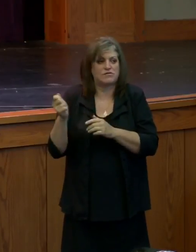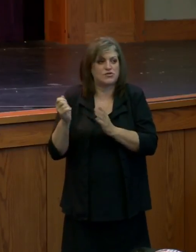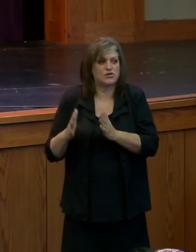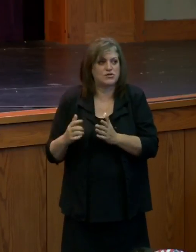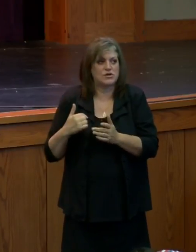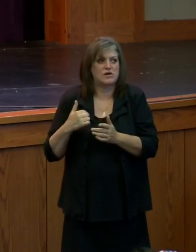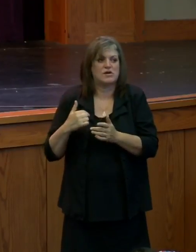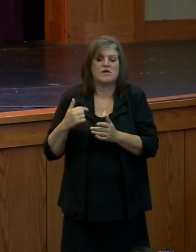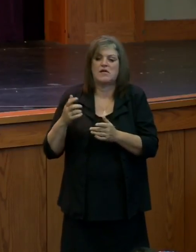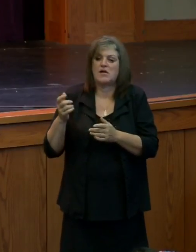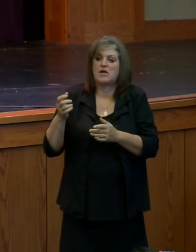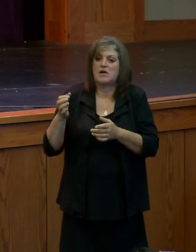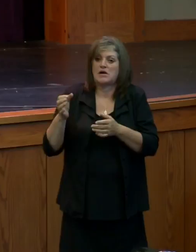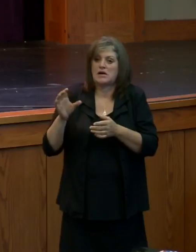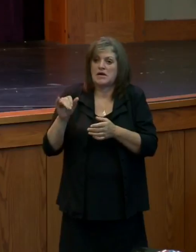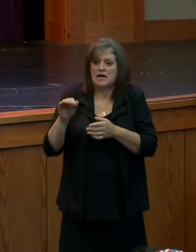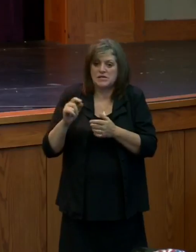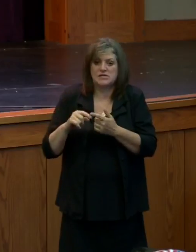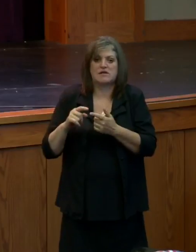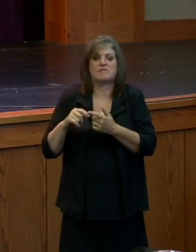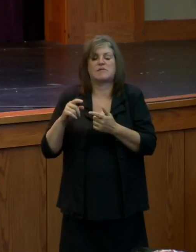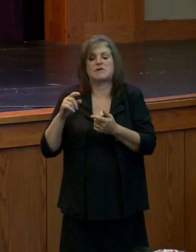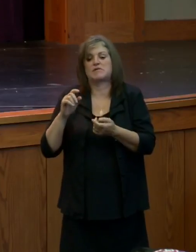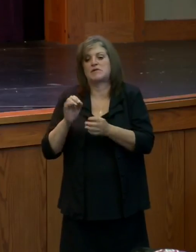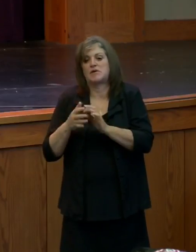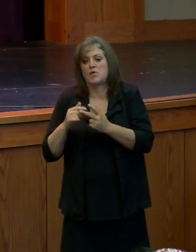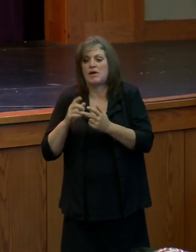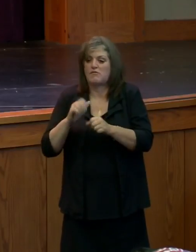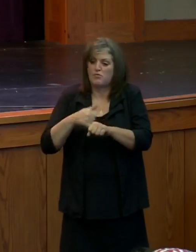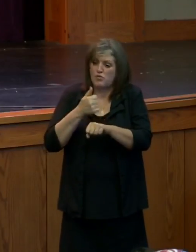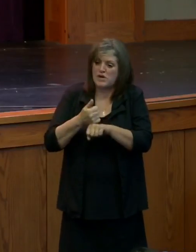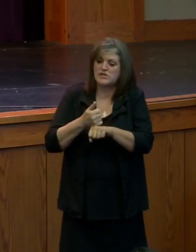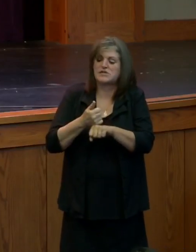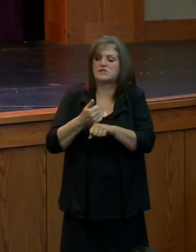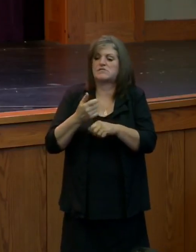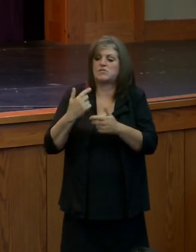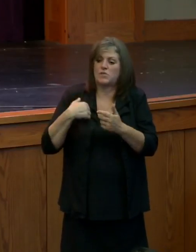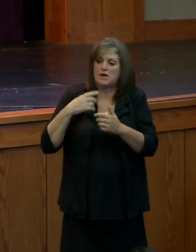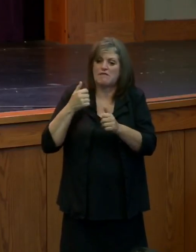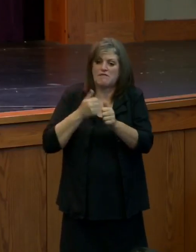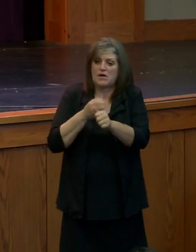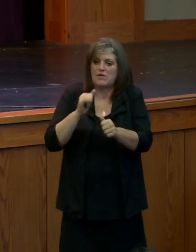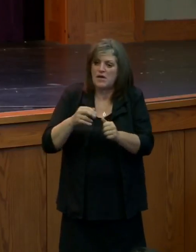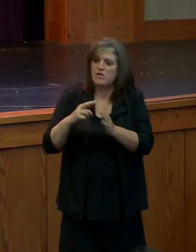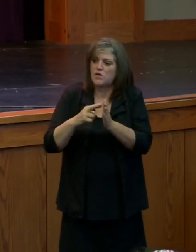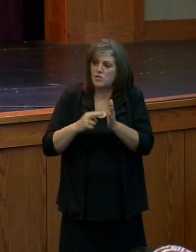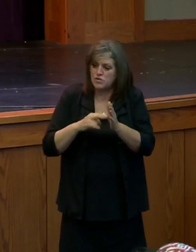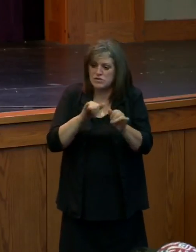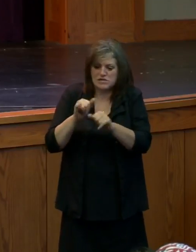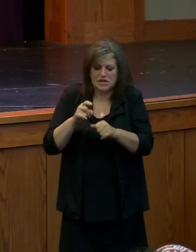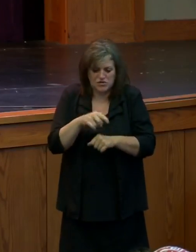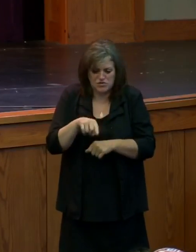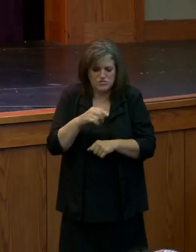THERE ARE COURT CASES WHICH HAVE IN INTERPRETED AND WE'VE GOT PRECEDENT WE CAN FOLLOW. THERE ARE RULES AND STANDARDS WHICH ARE VERY CLEAR SO WITH